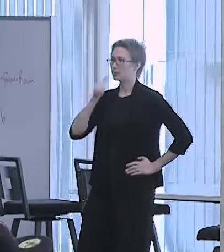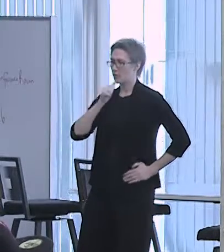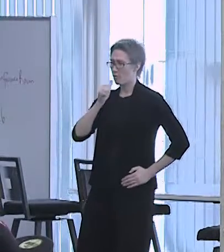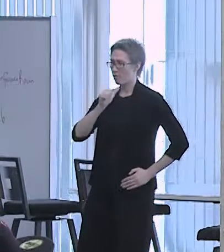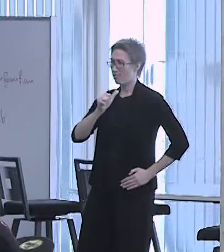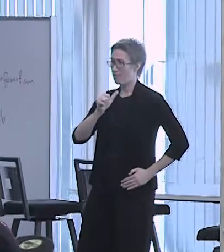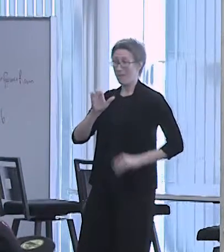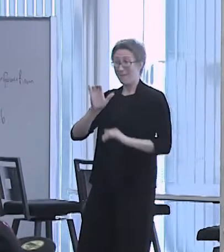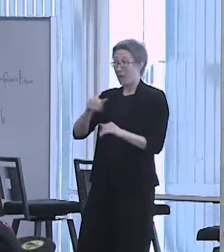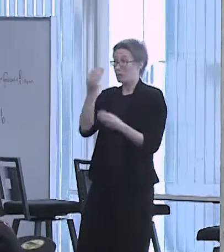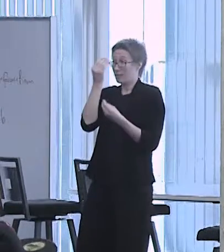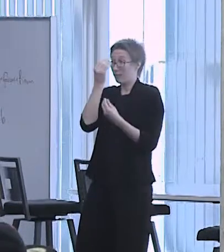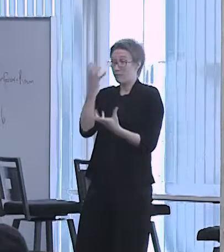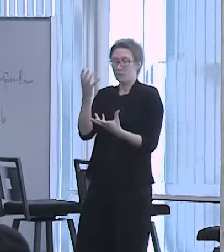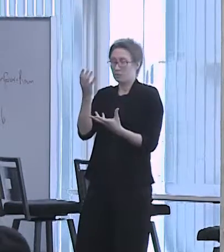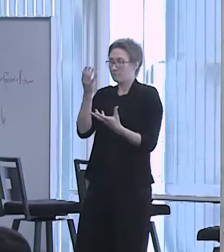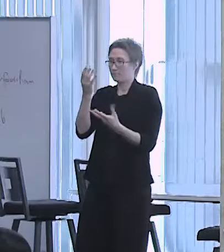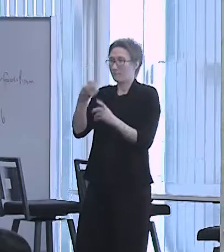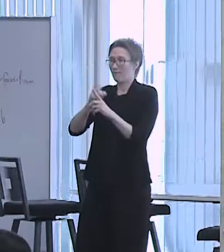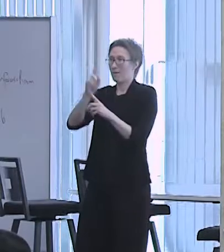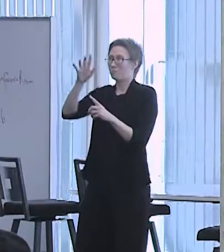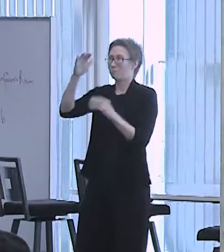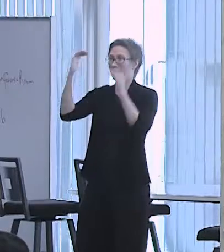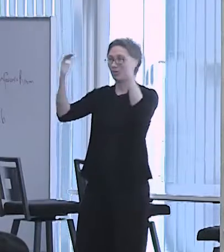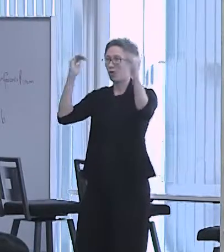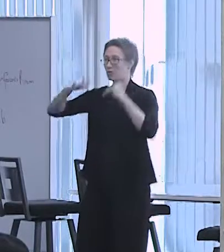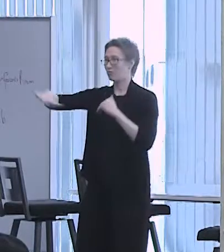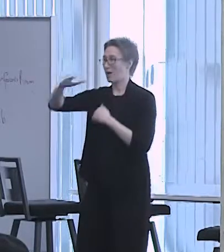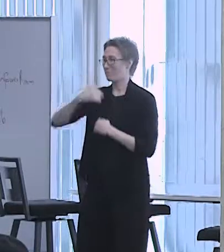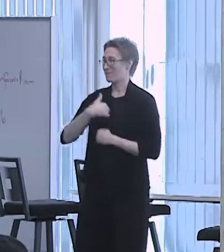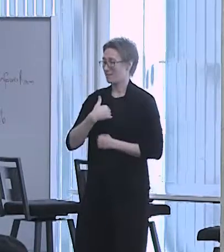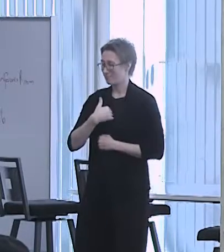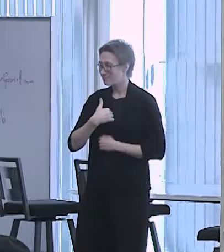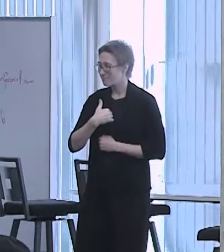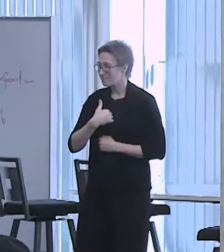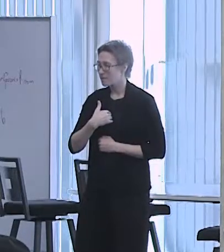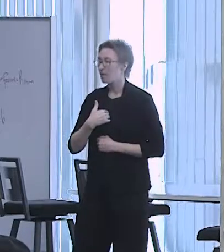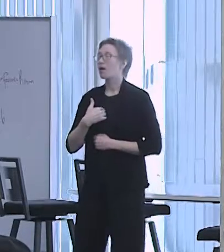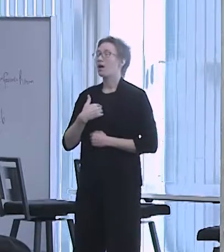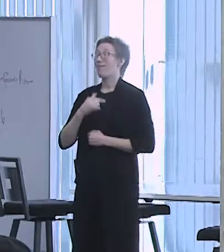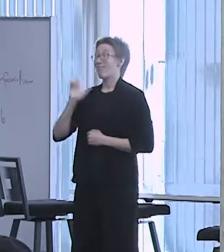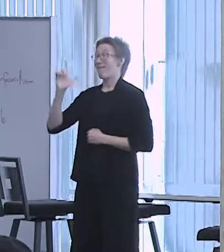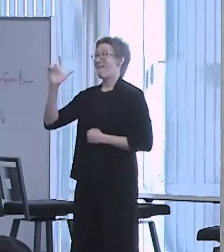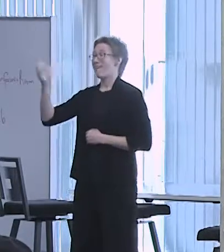despite having some subconscious gender variance. It took me finding out about trans people later on,